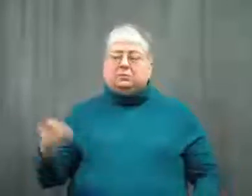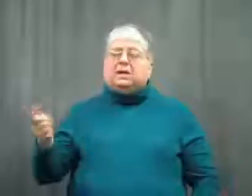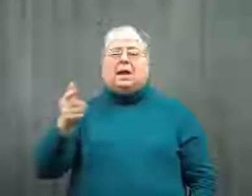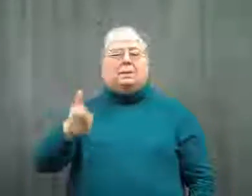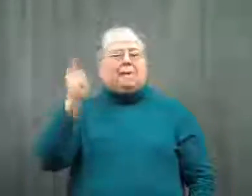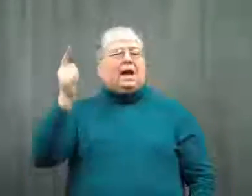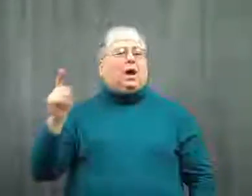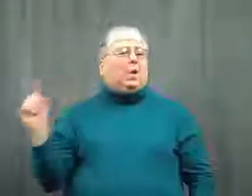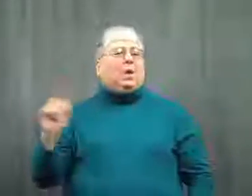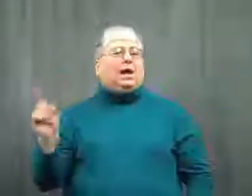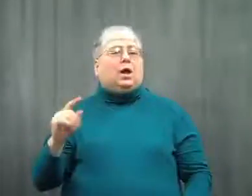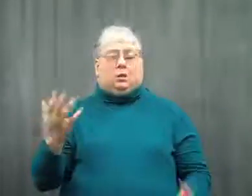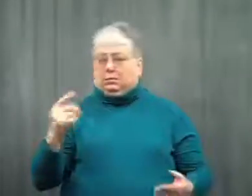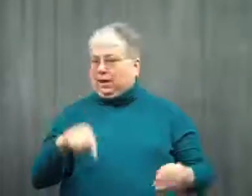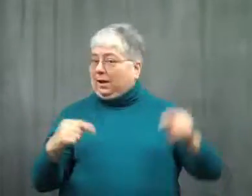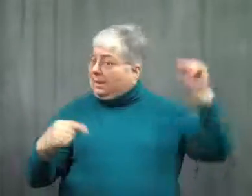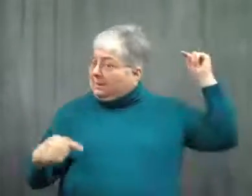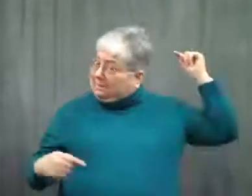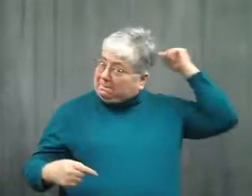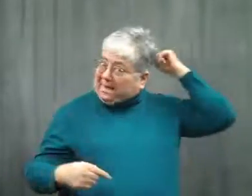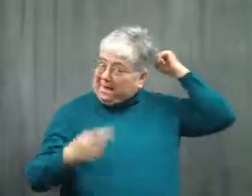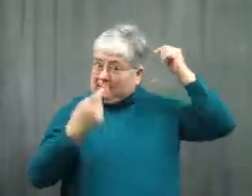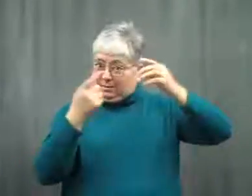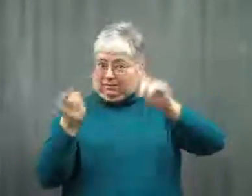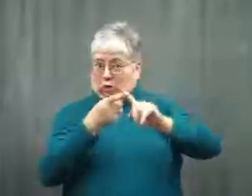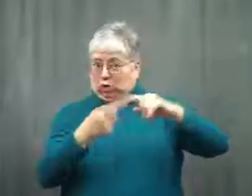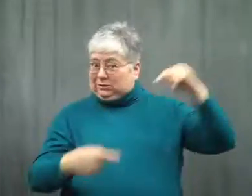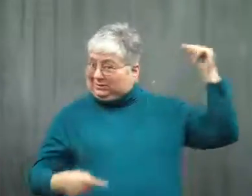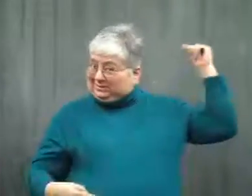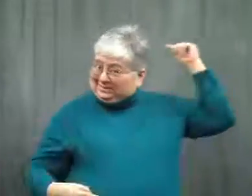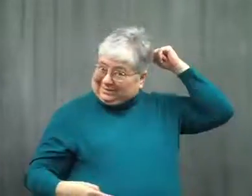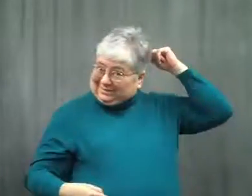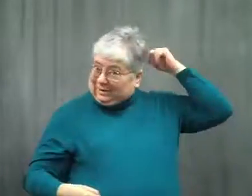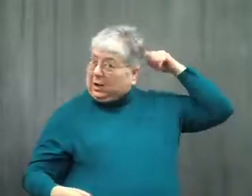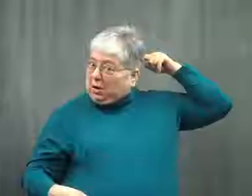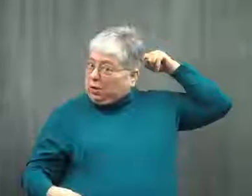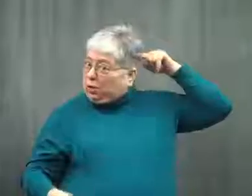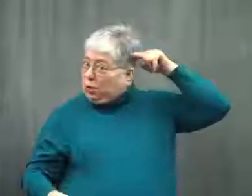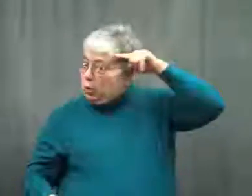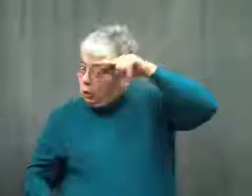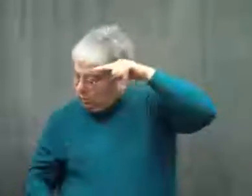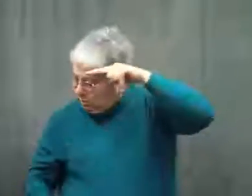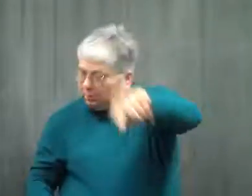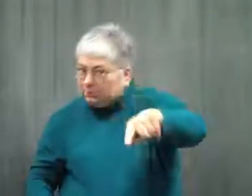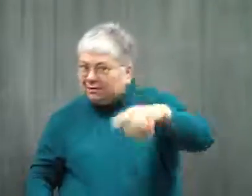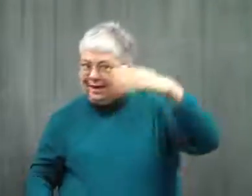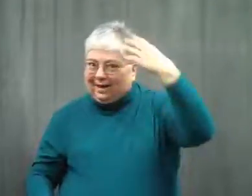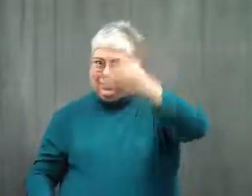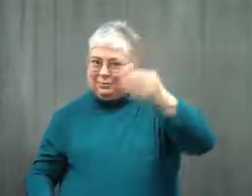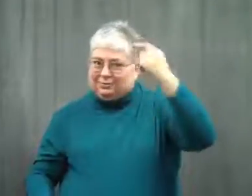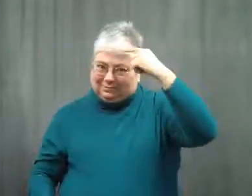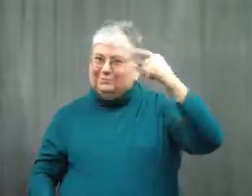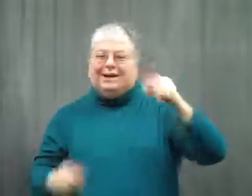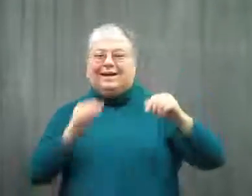She was shot from the rear on the left side, and the bullet exited the front of her head.